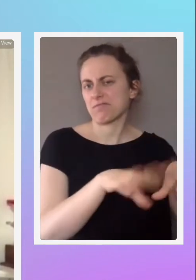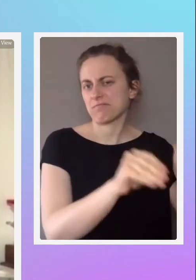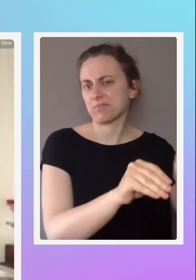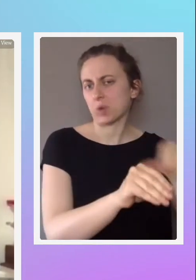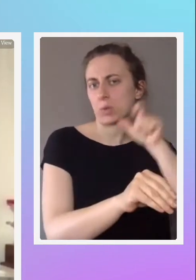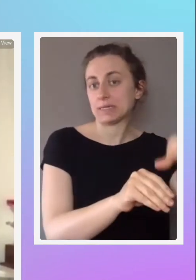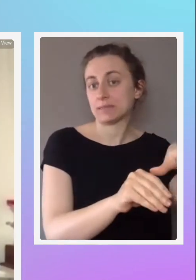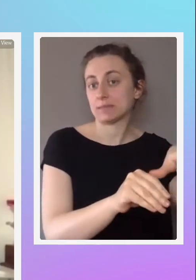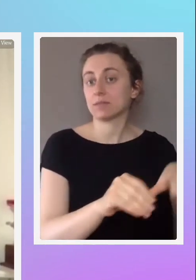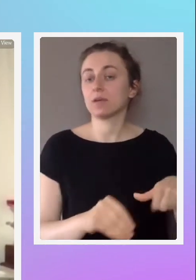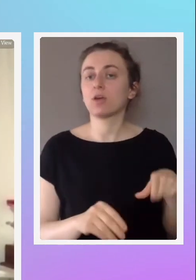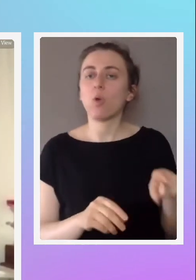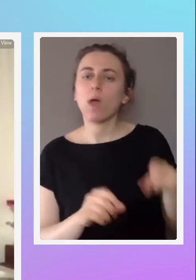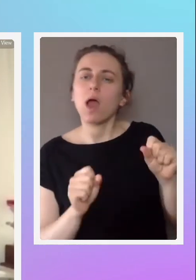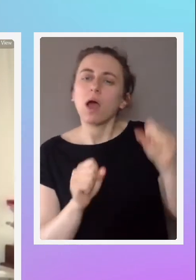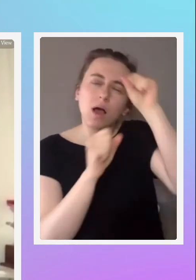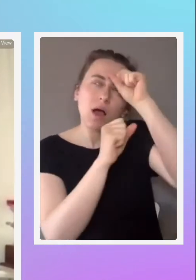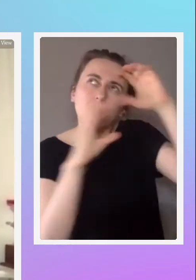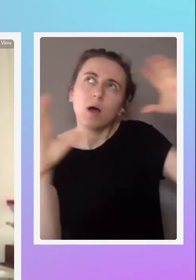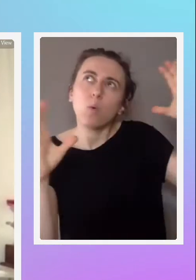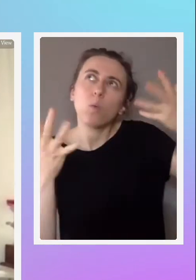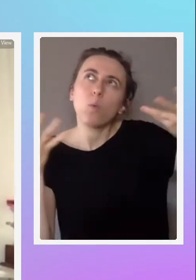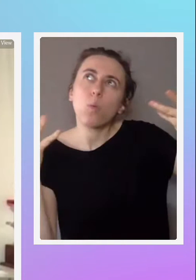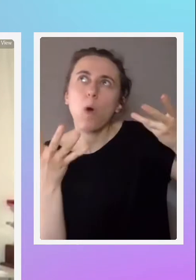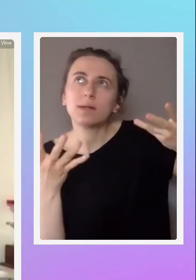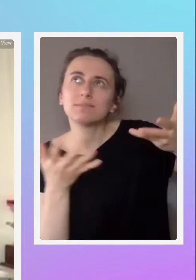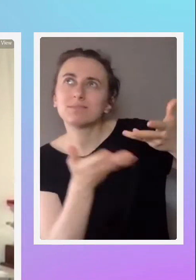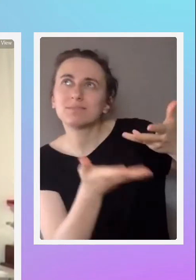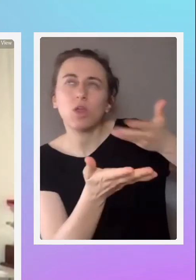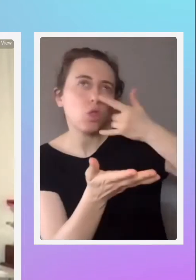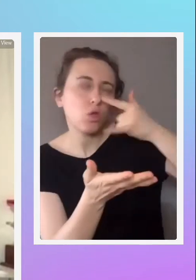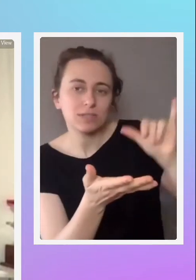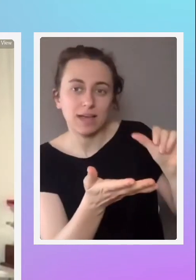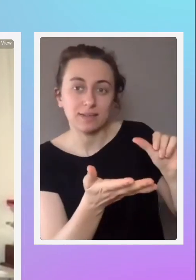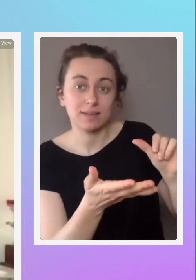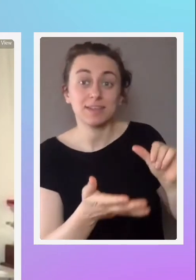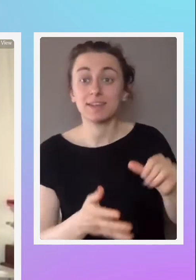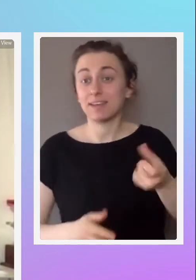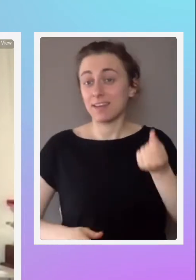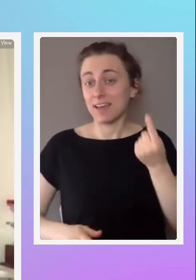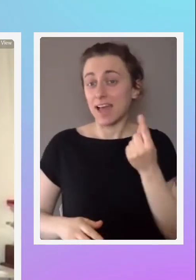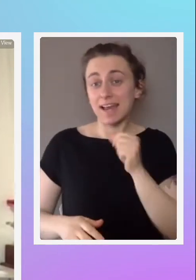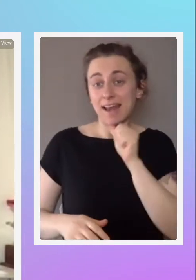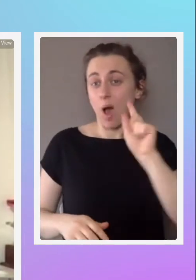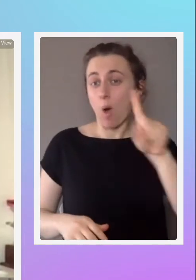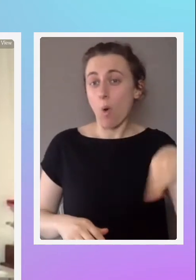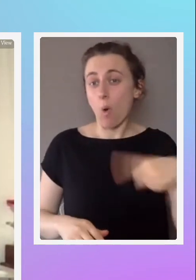This is separate from the idea of an image description which you could ask for it,